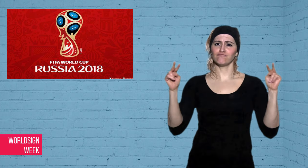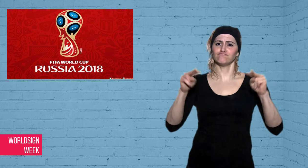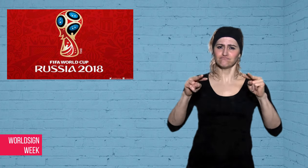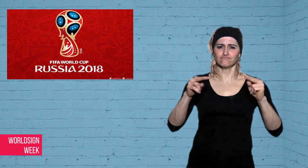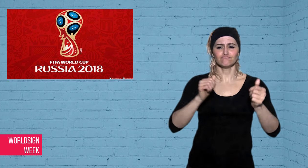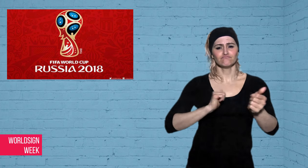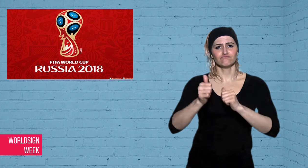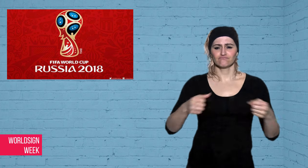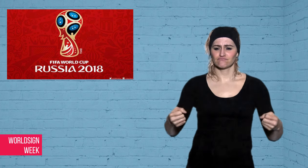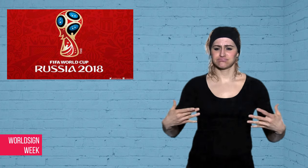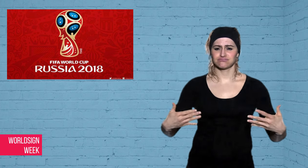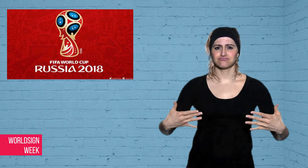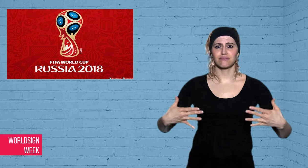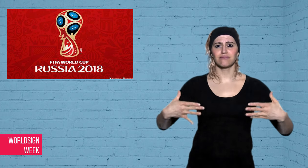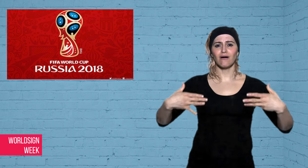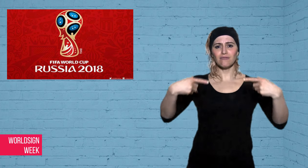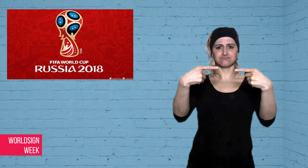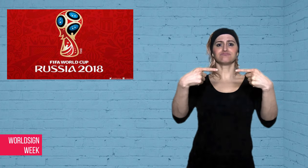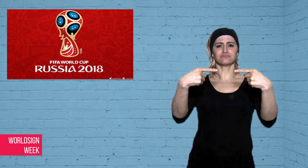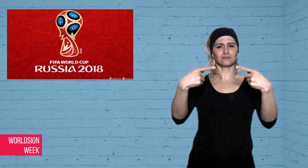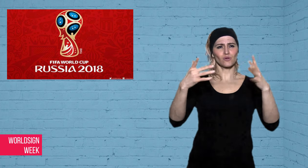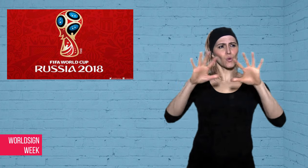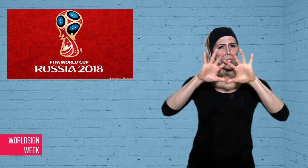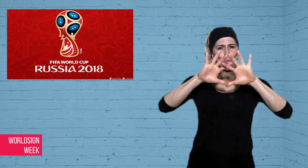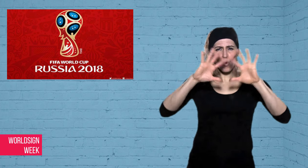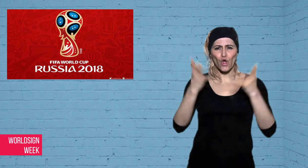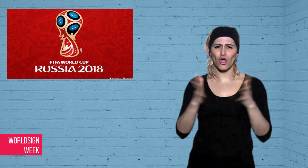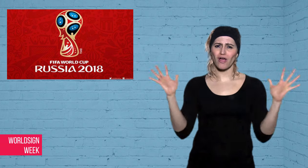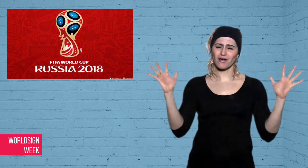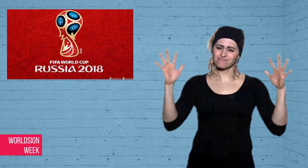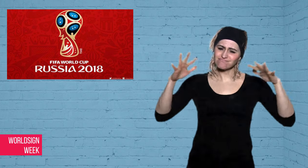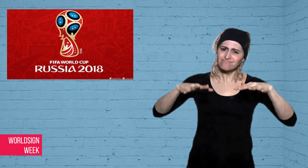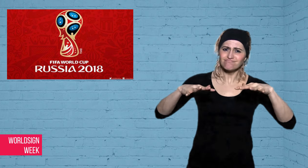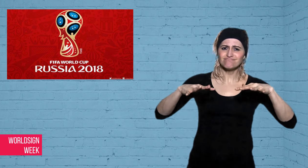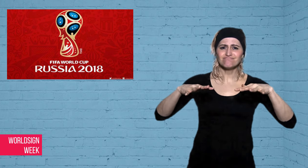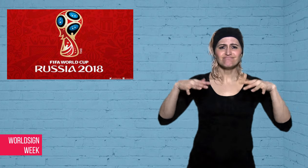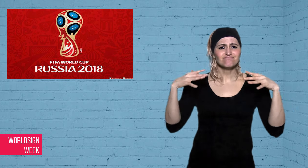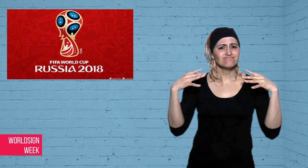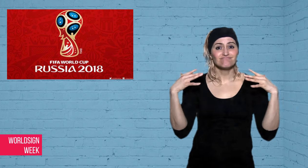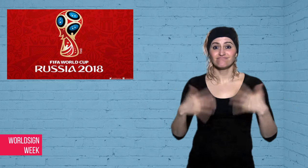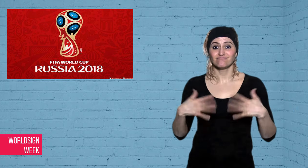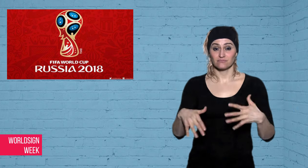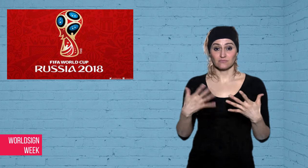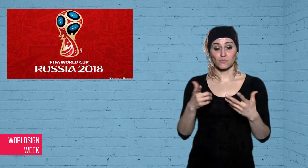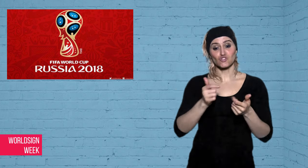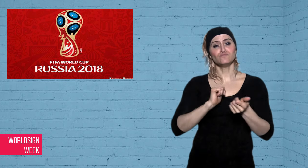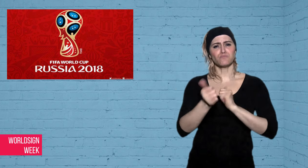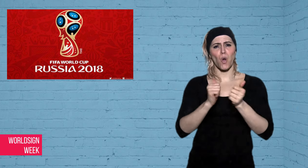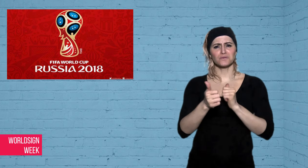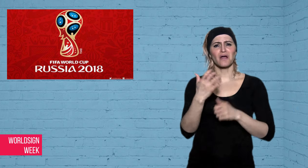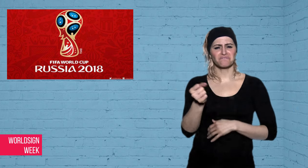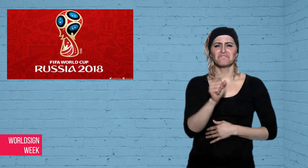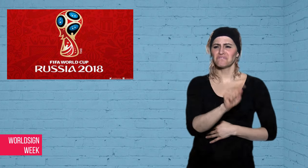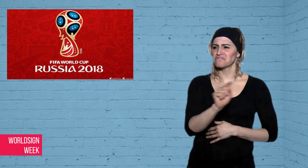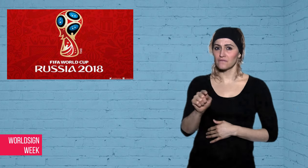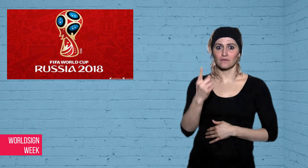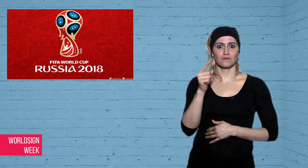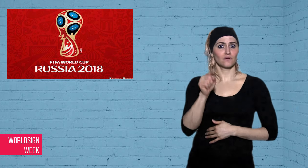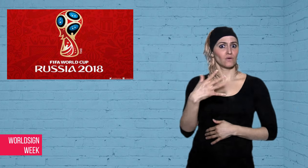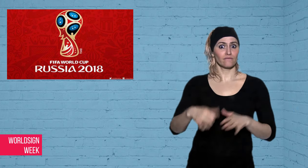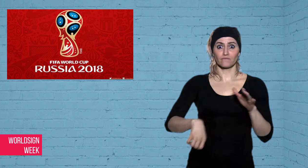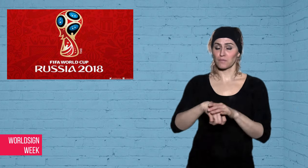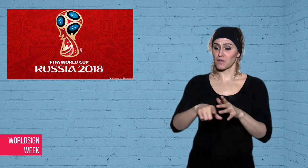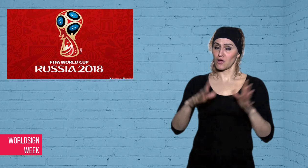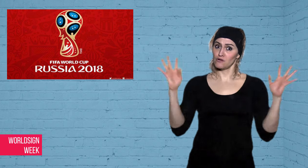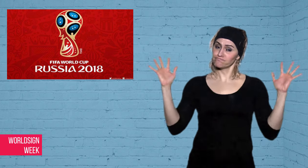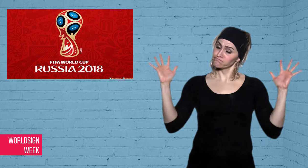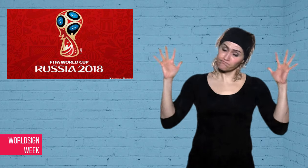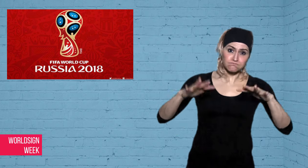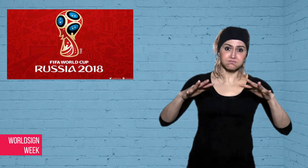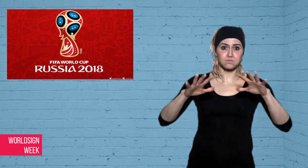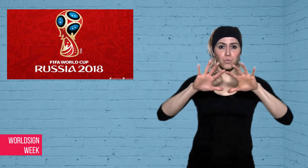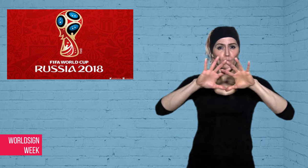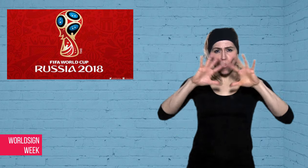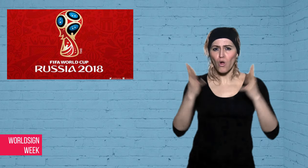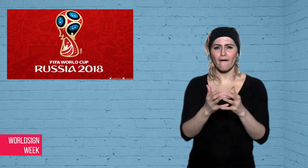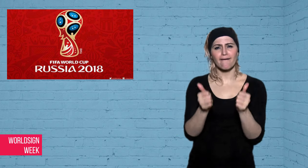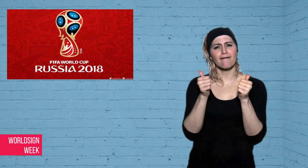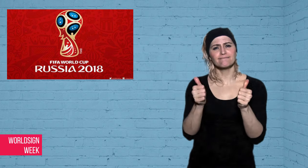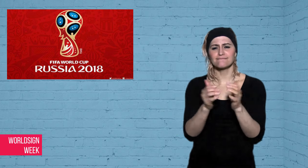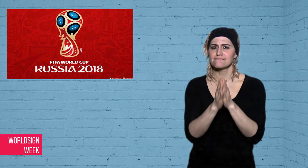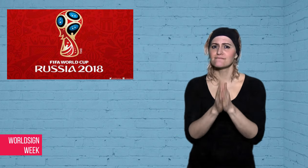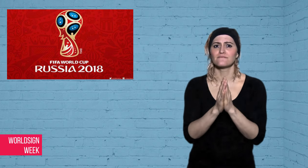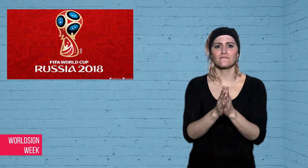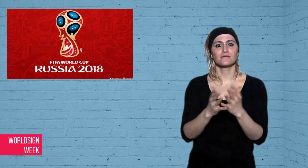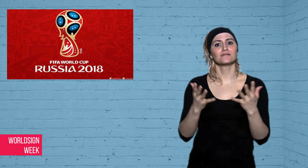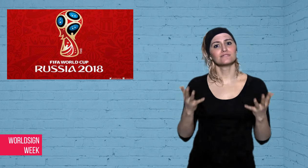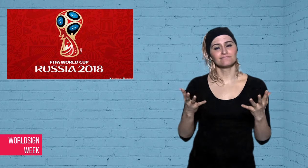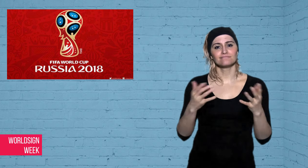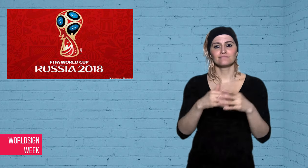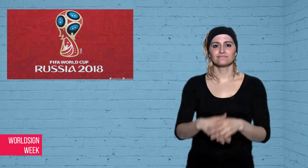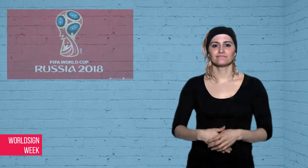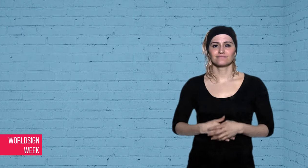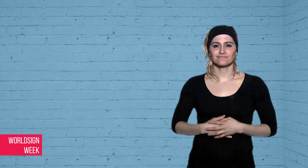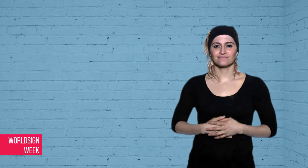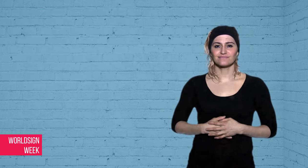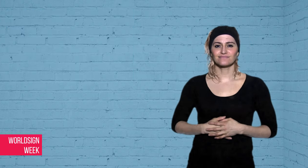followed in the world.